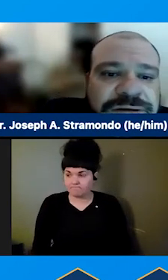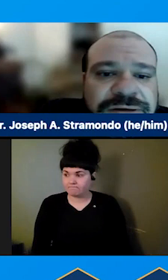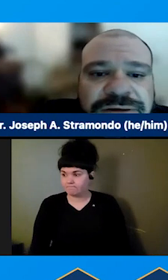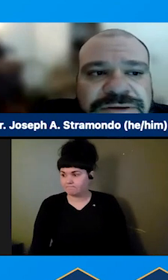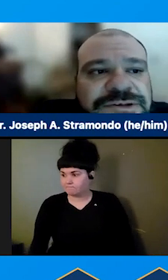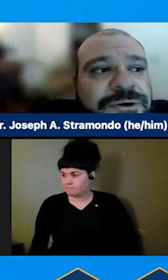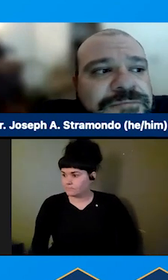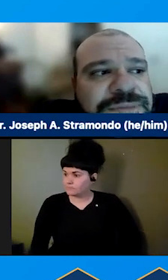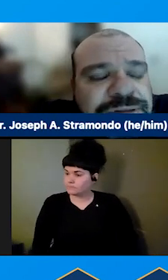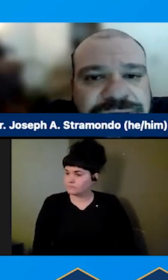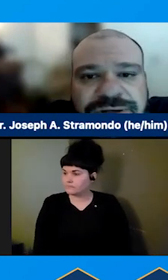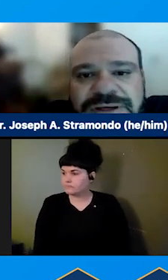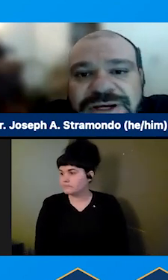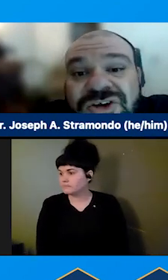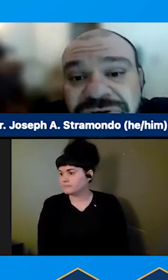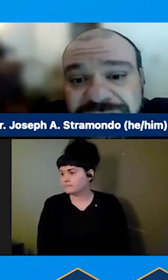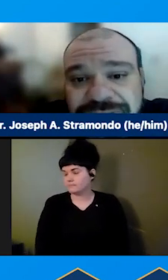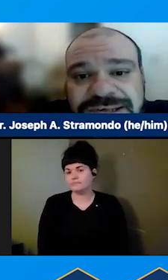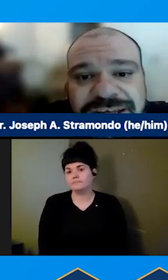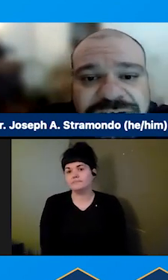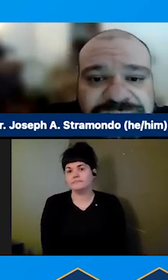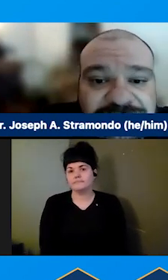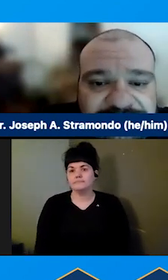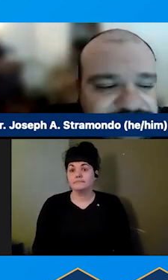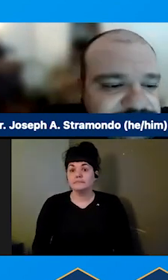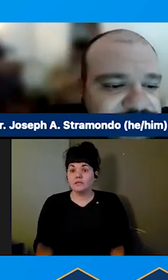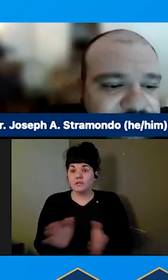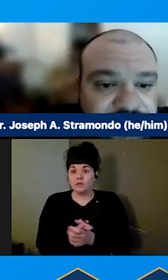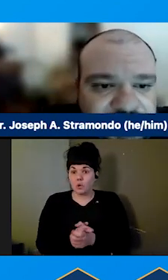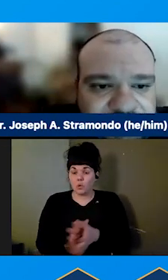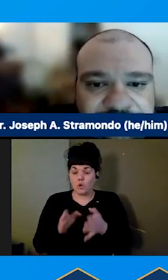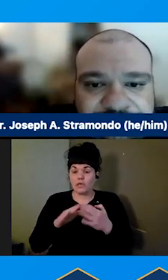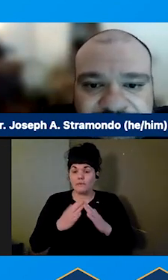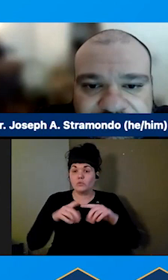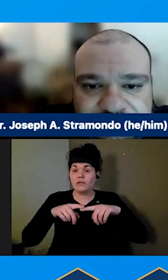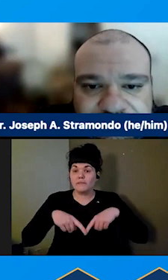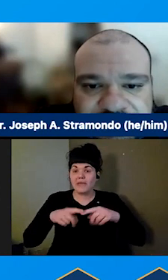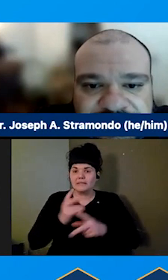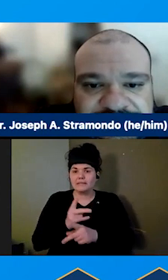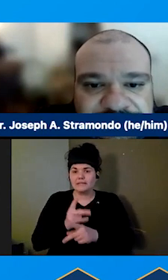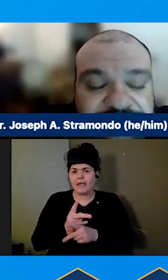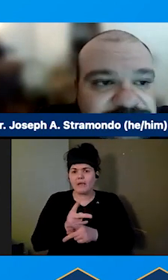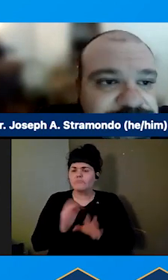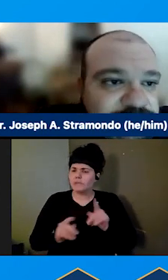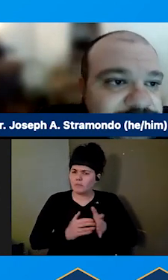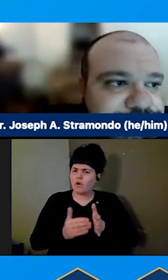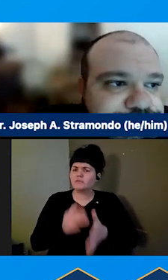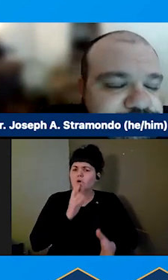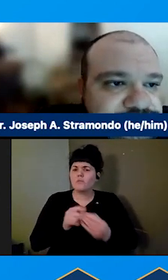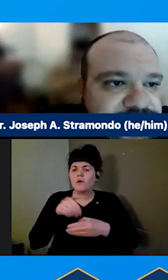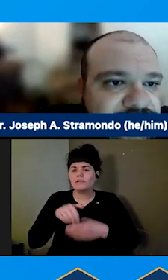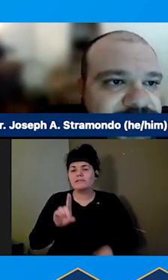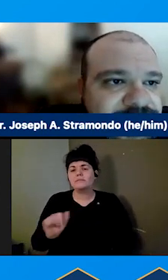view. Okay. So community based